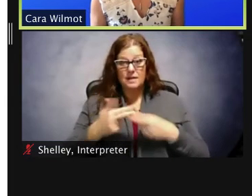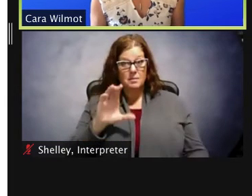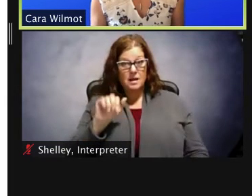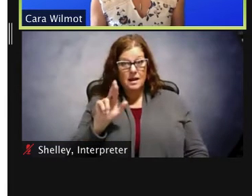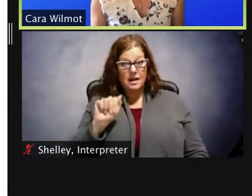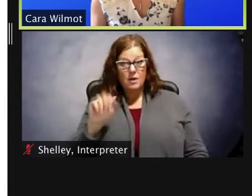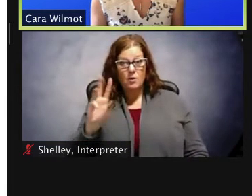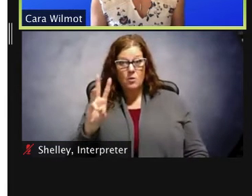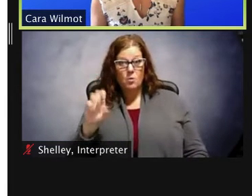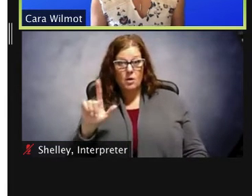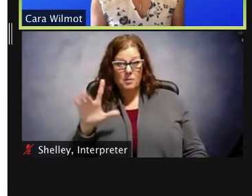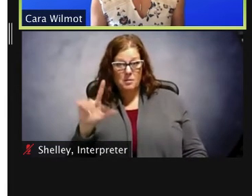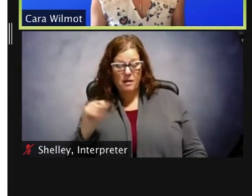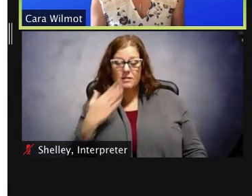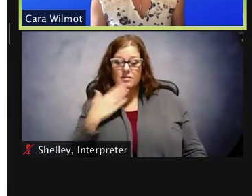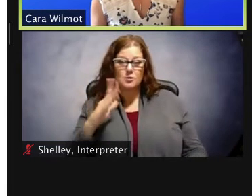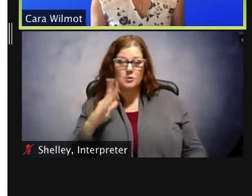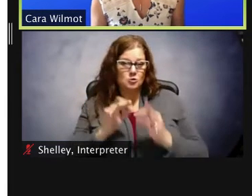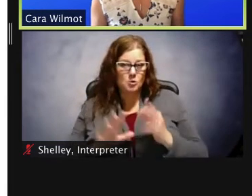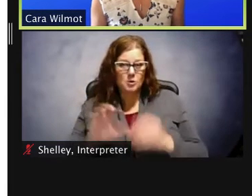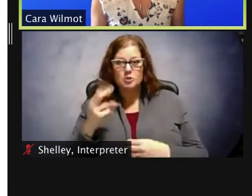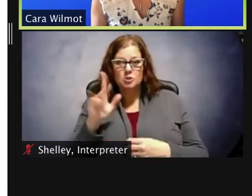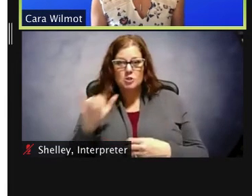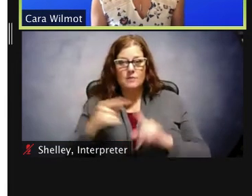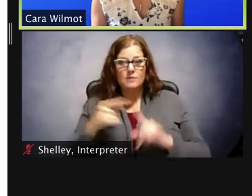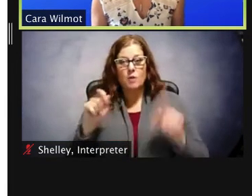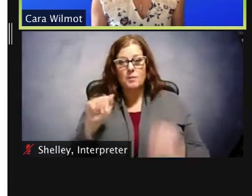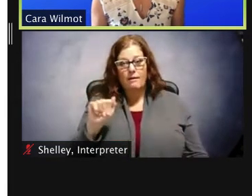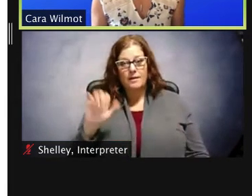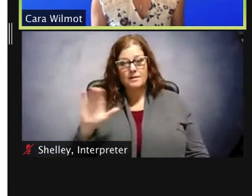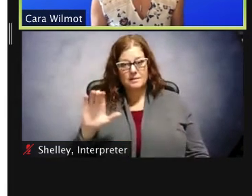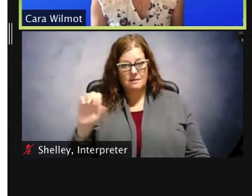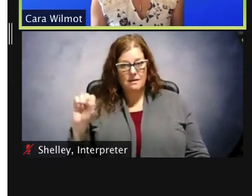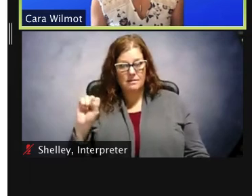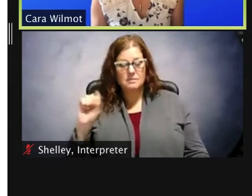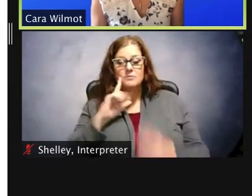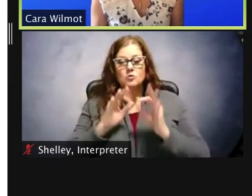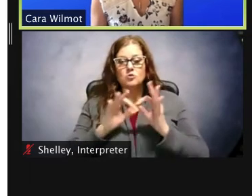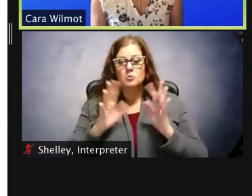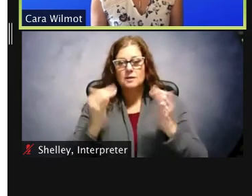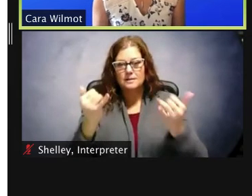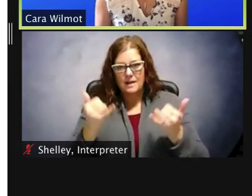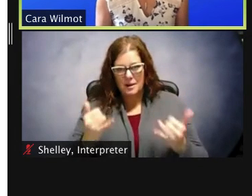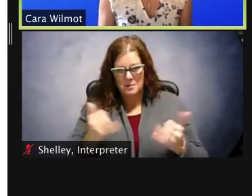our ASL interpreter from Alternative Communication Services for interpreting today. We will continue